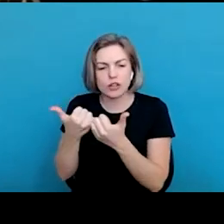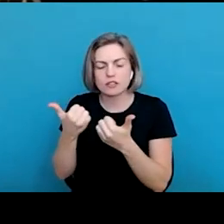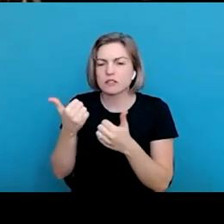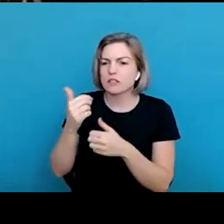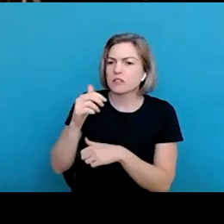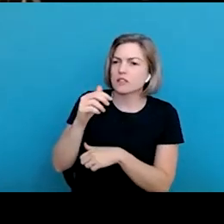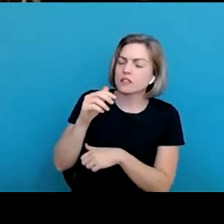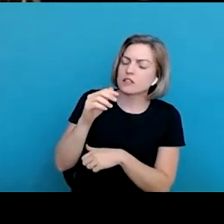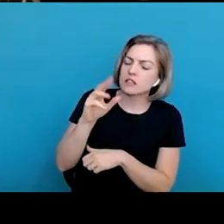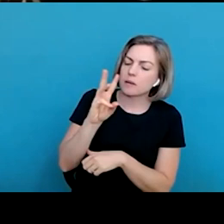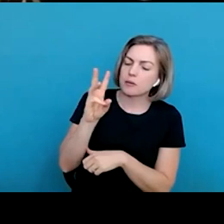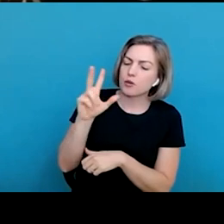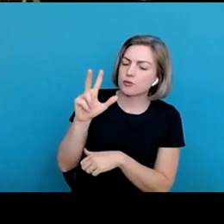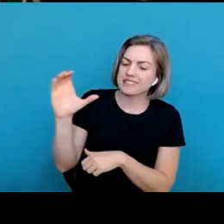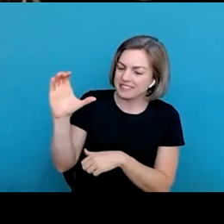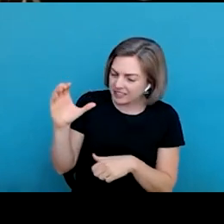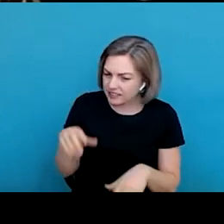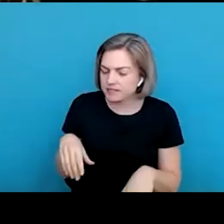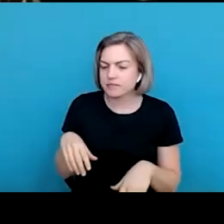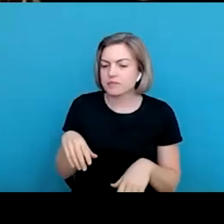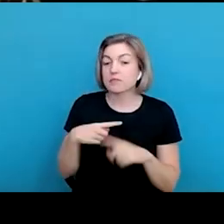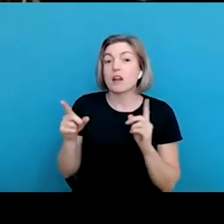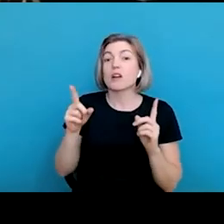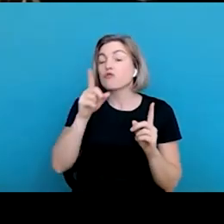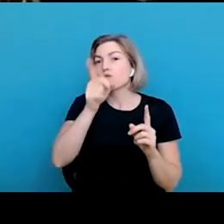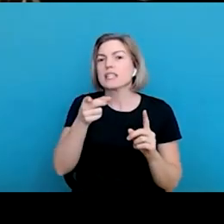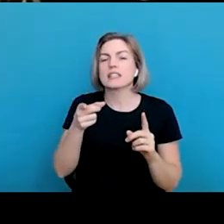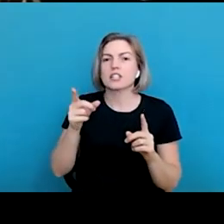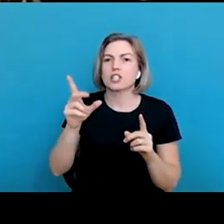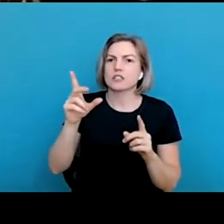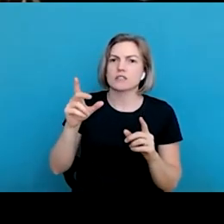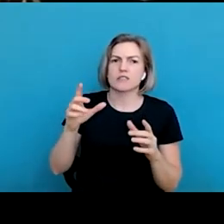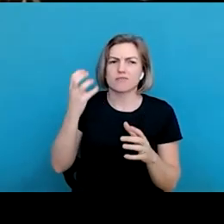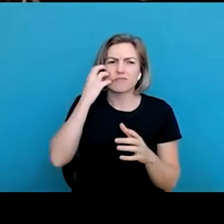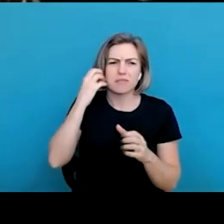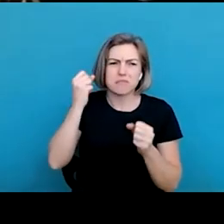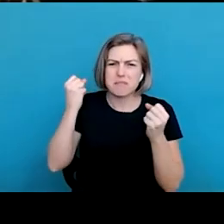But there is a real dearth of examples of just sample